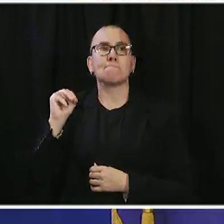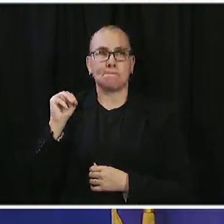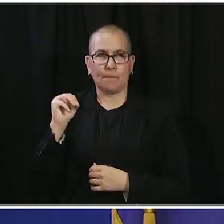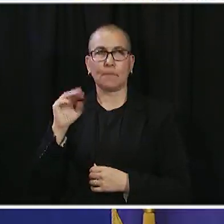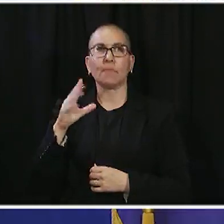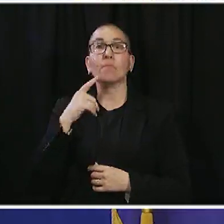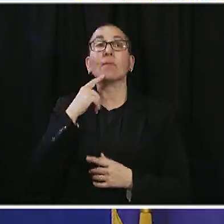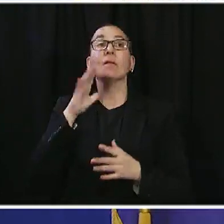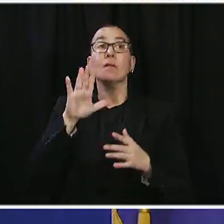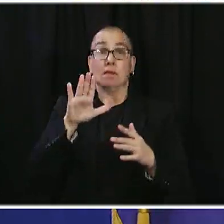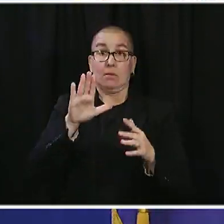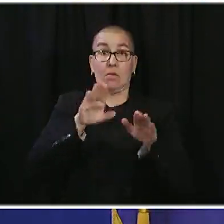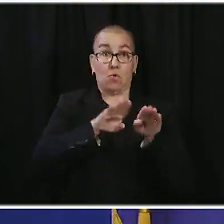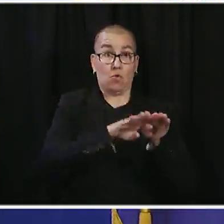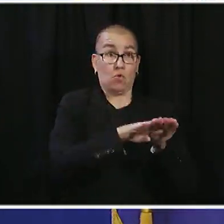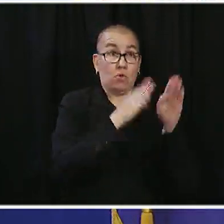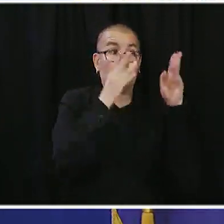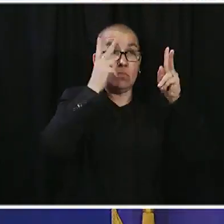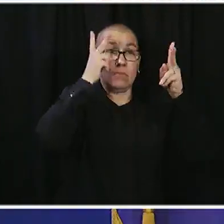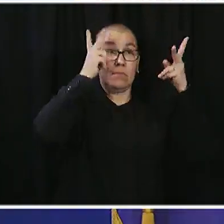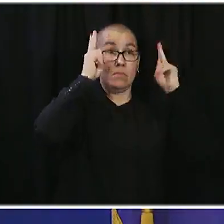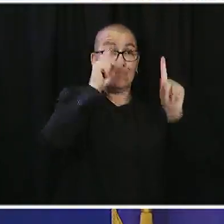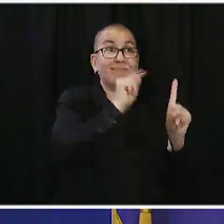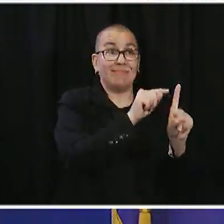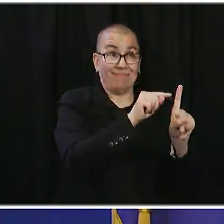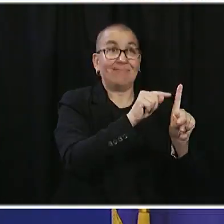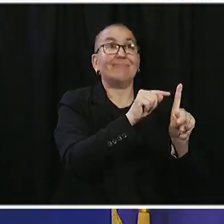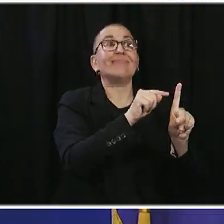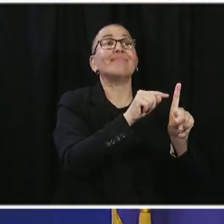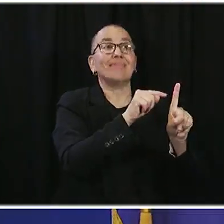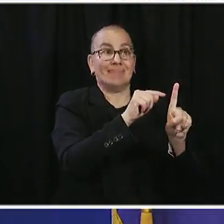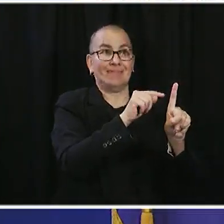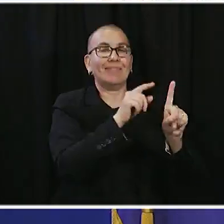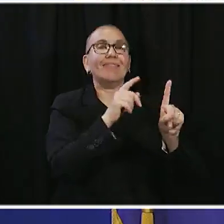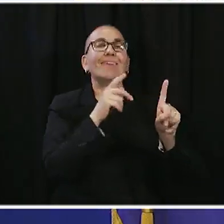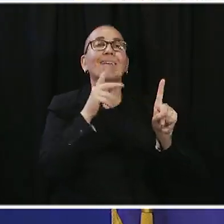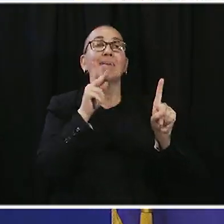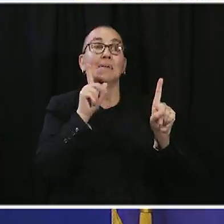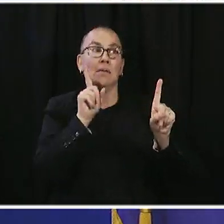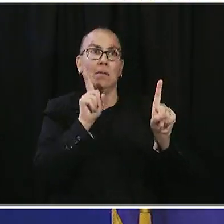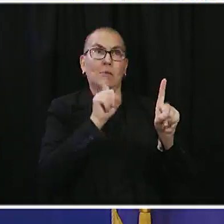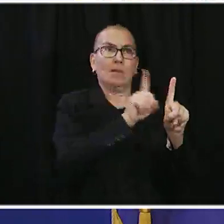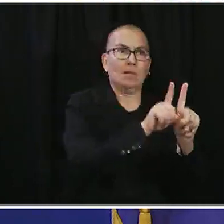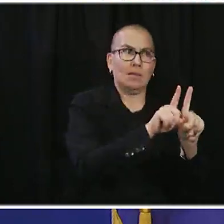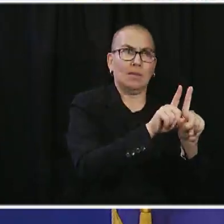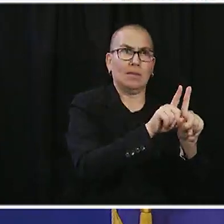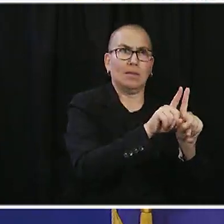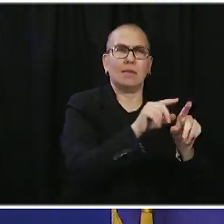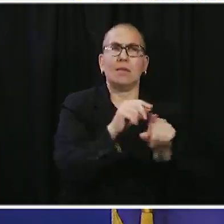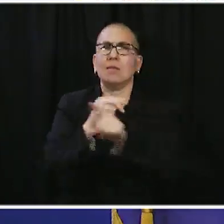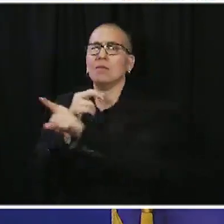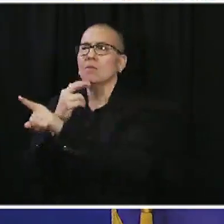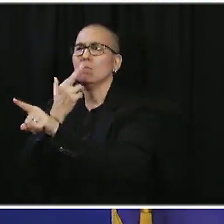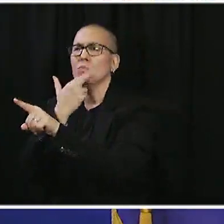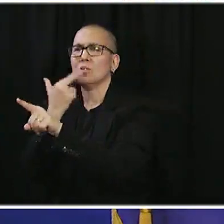THE COMMENT, IT WAS WHY OPEN UP PERSONAL CARE SETTINGS BUT NOT RESTAURANTSES? WAS IN -- OKAY? WELL, I THINK AS THE GOVERNOR